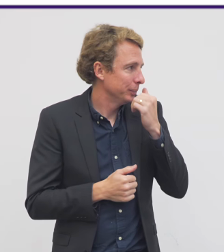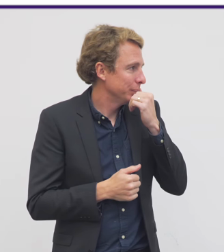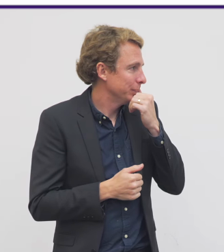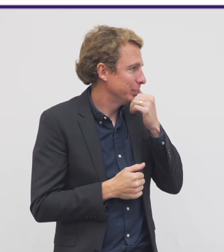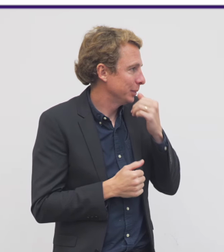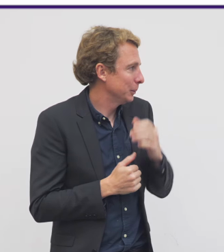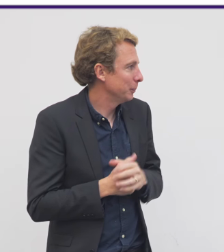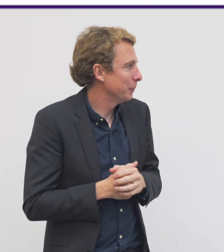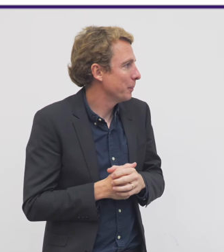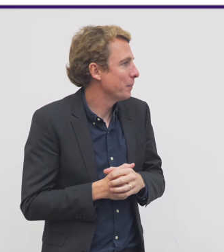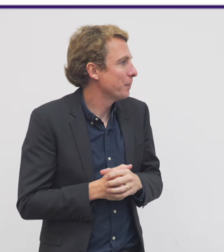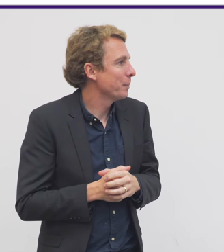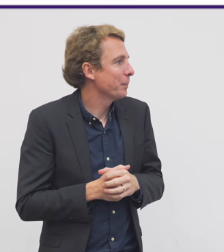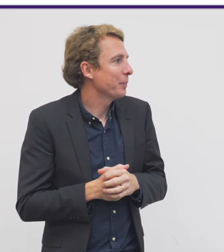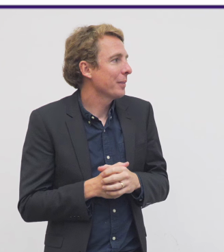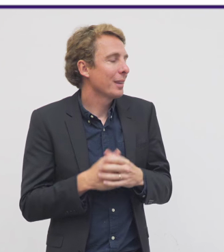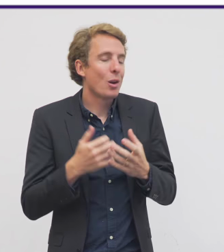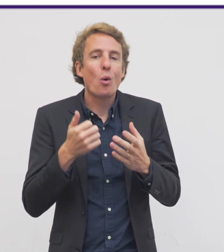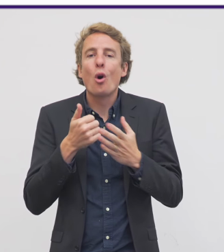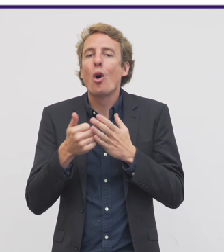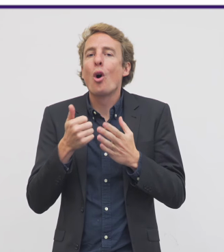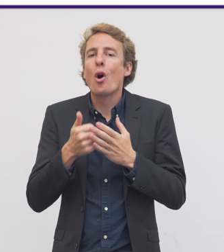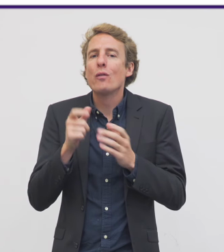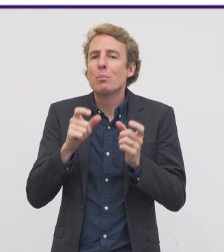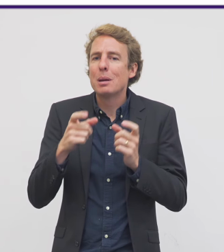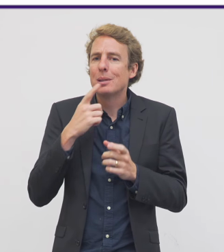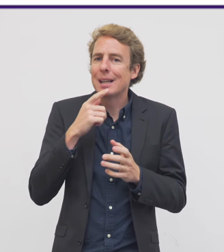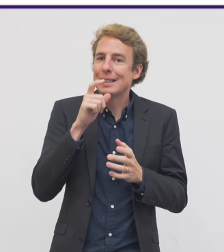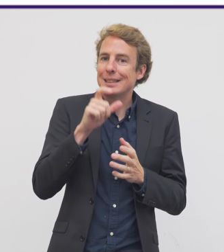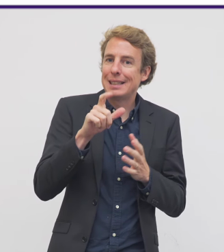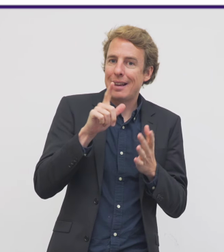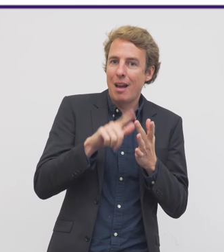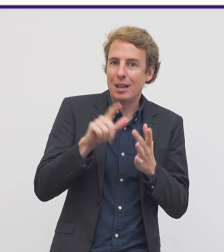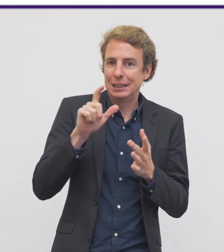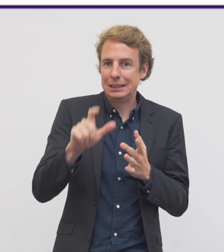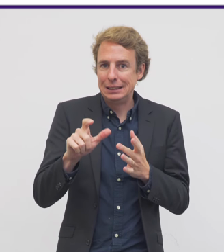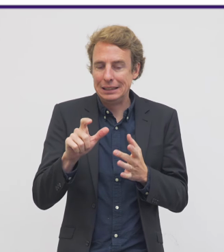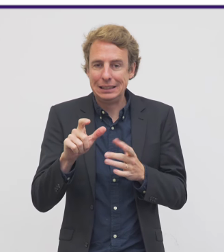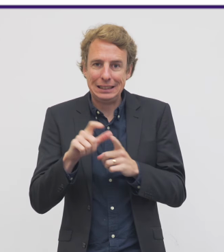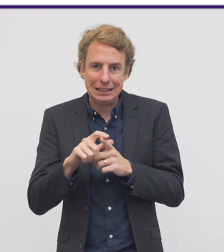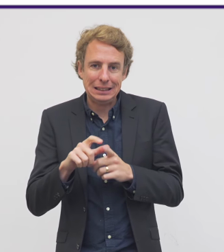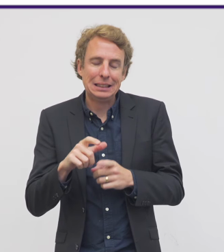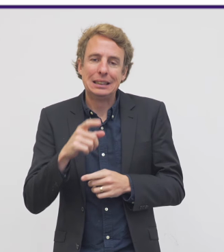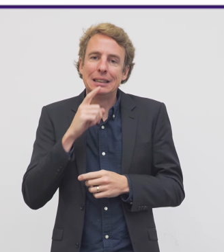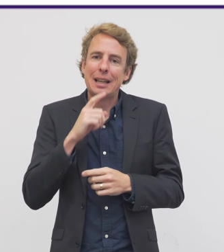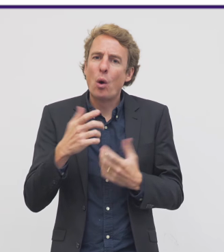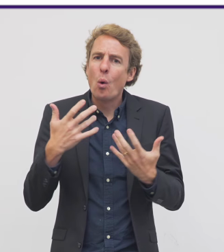All right. We often get sold on CI/CD like this. It's a magical conveyor belt.